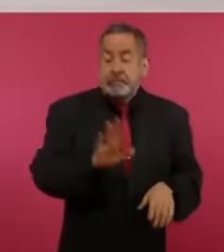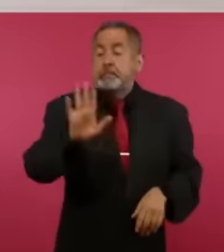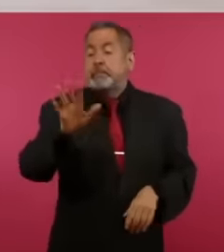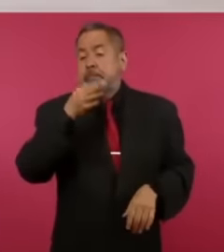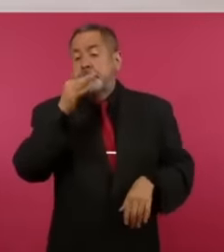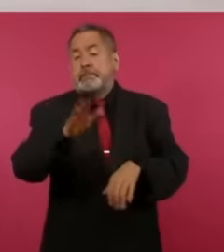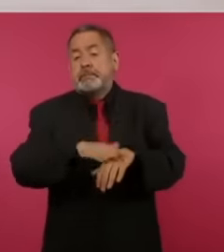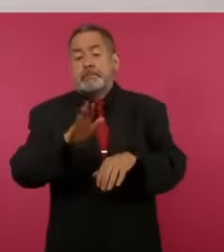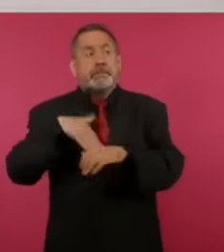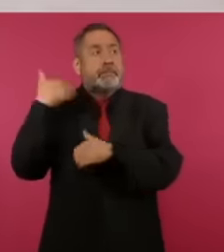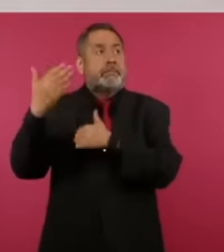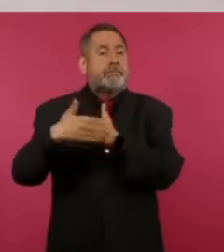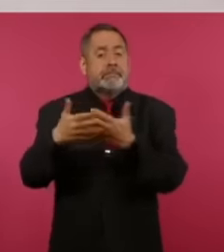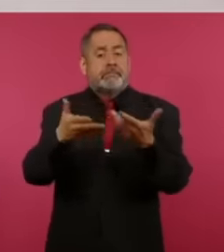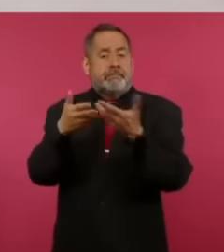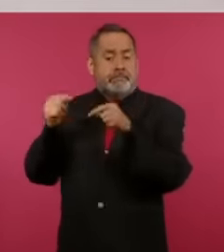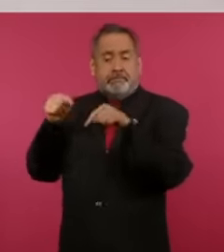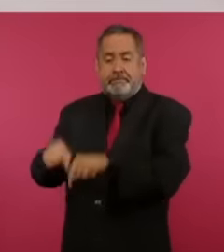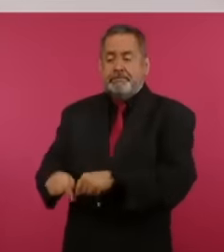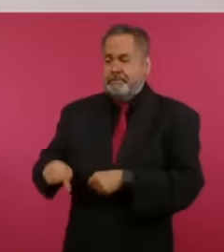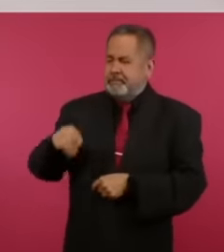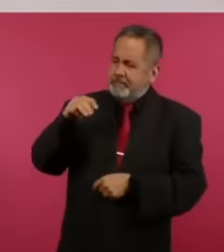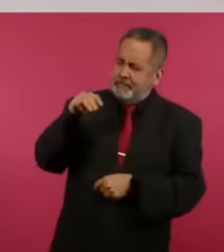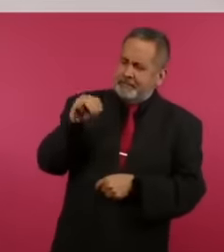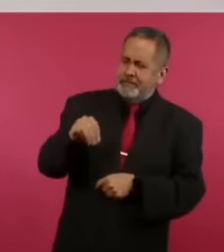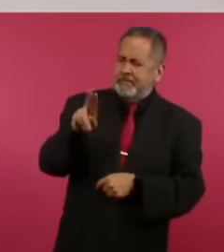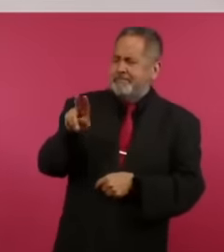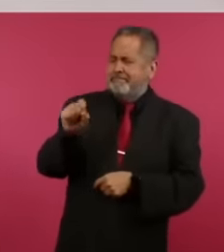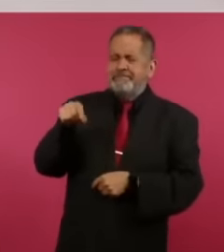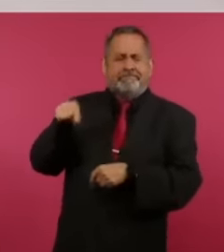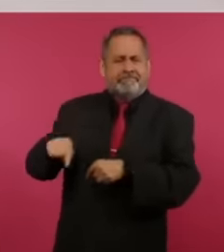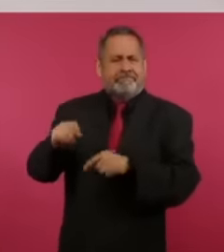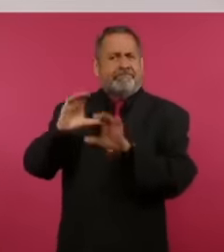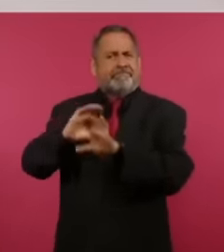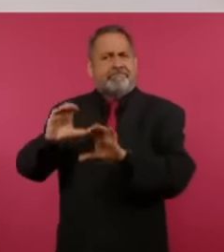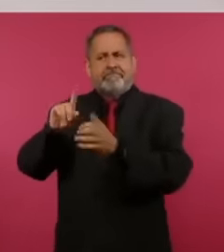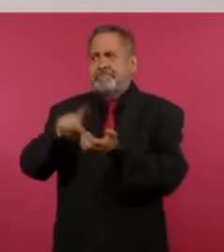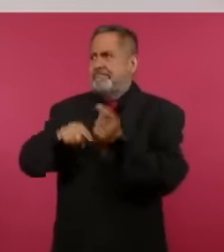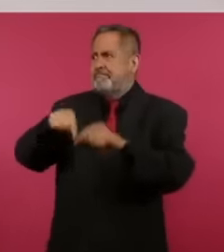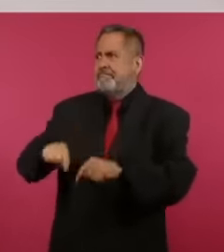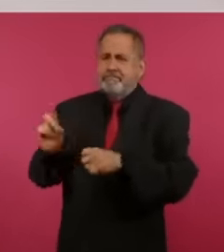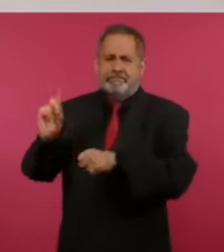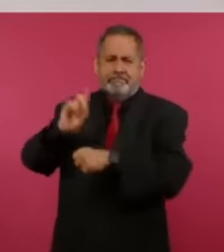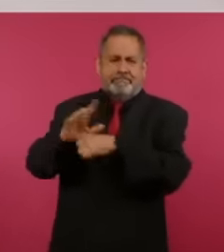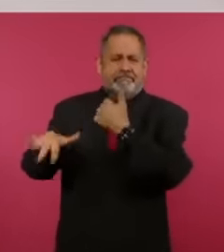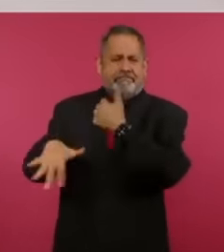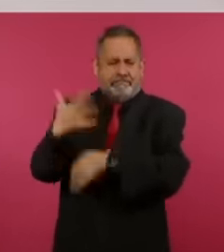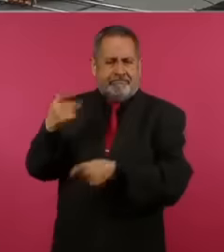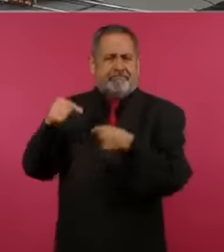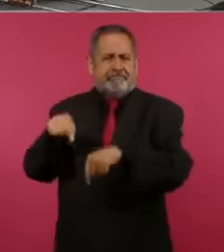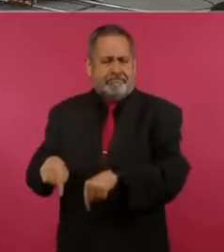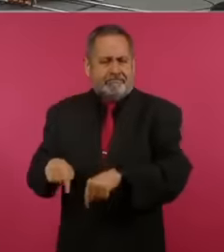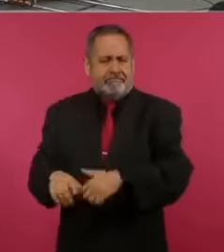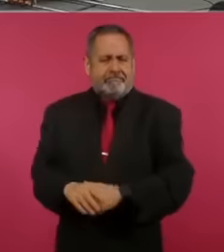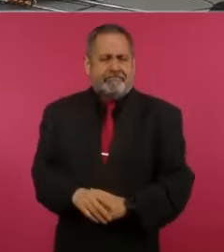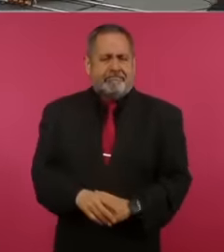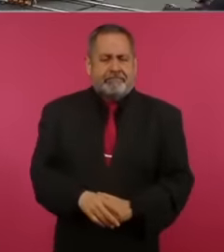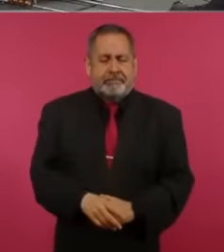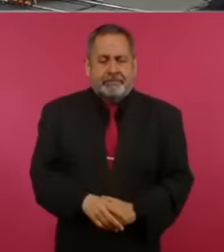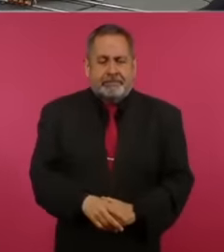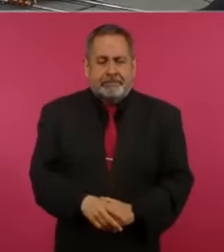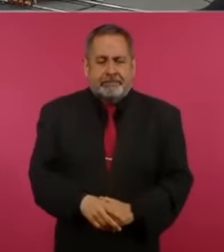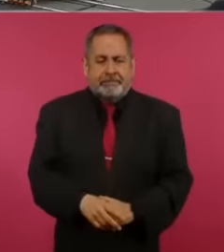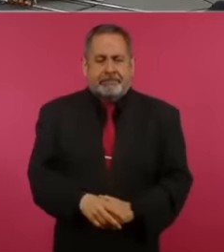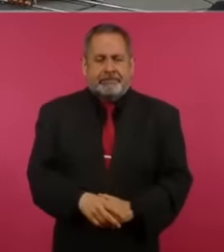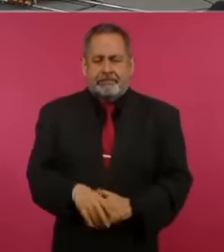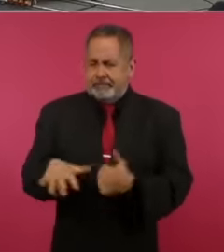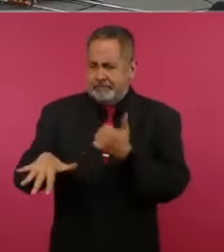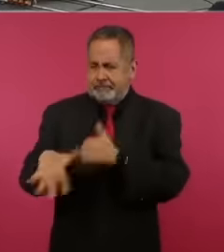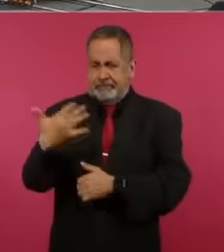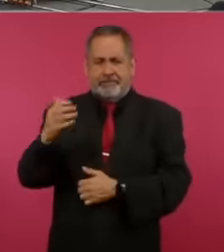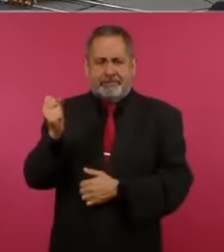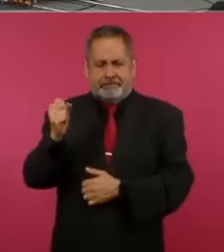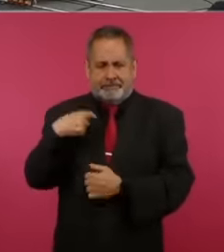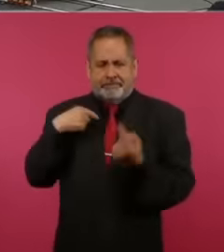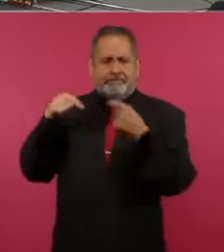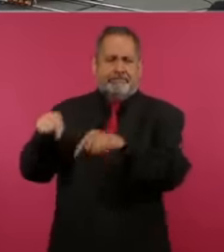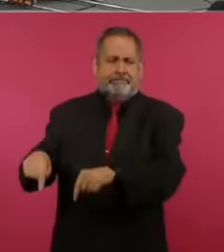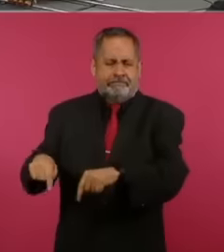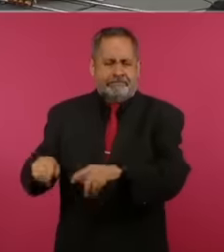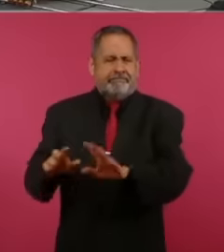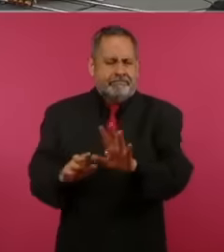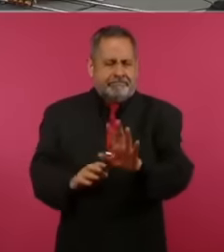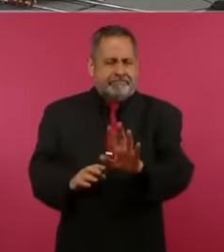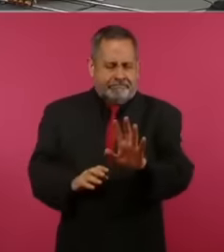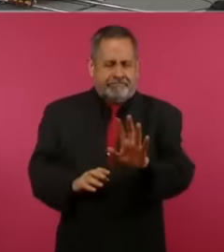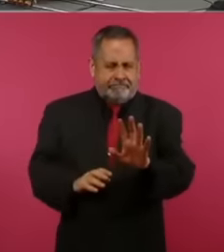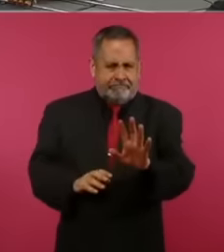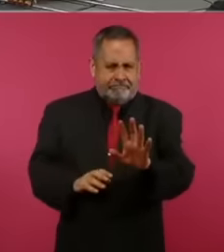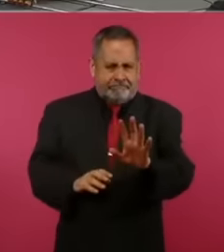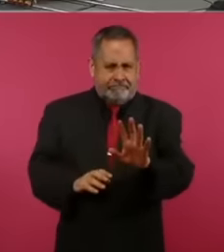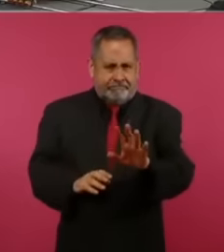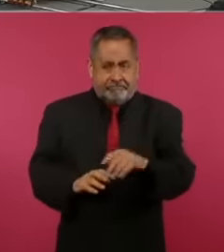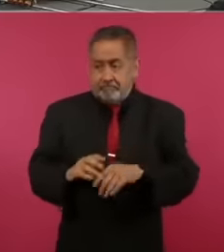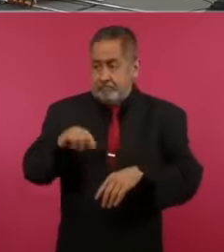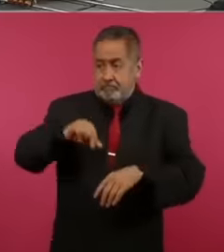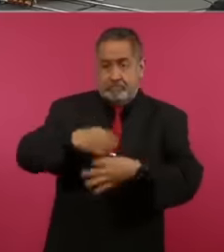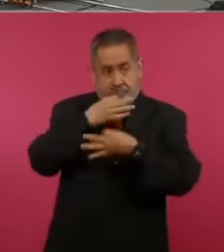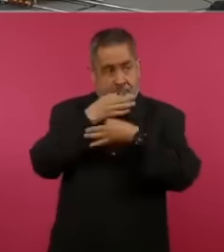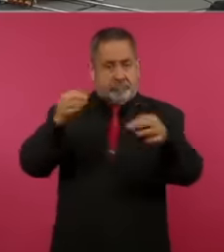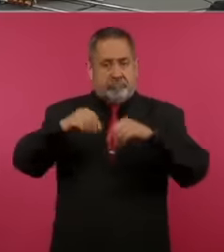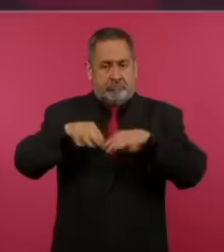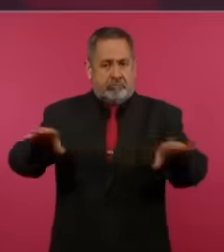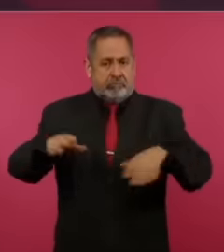mbs is going to come On September 15, uh, September 15 Yes, when I said it here we had not spoken with